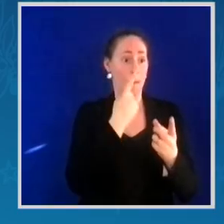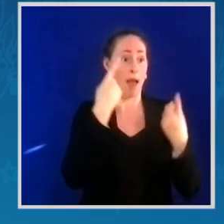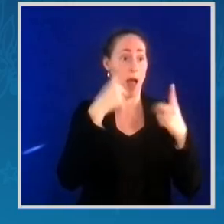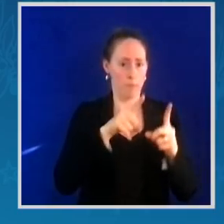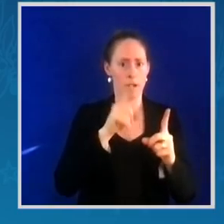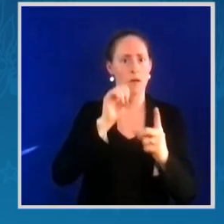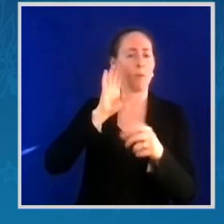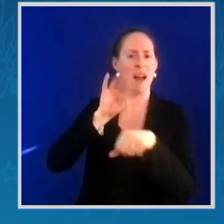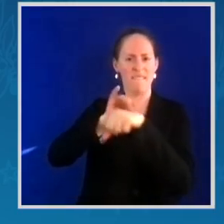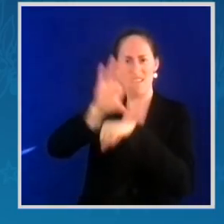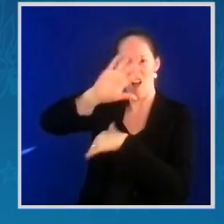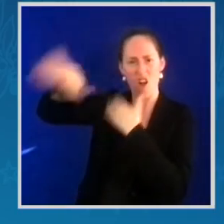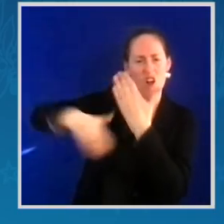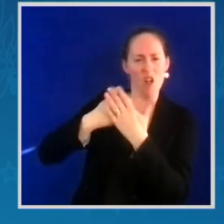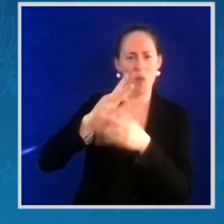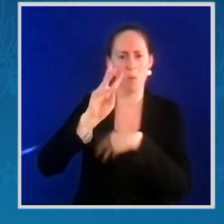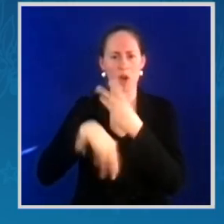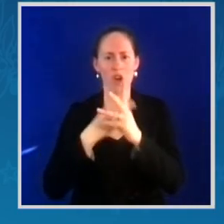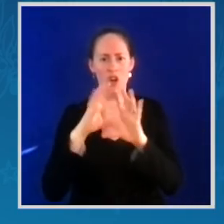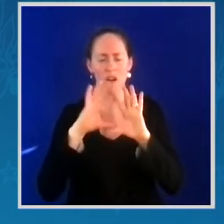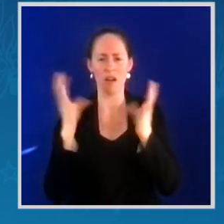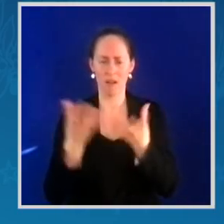in the Western Hemisphere, we know that to be true.